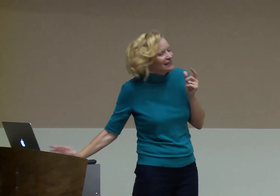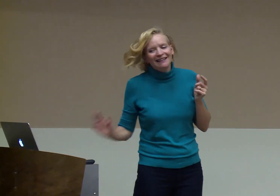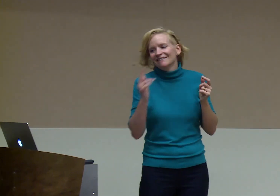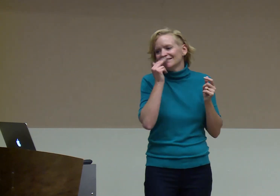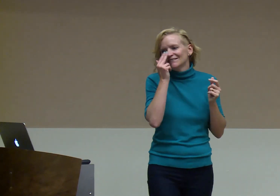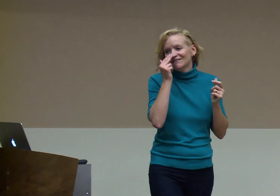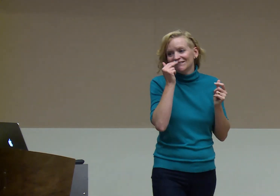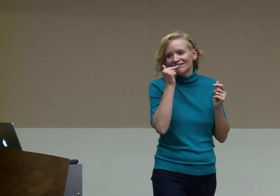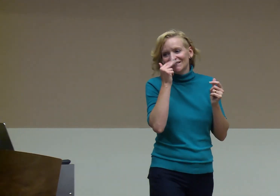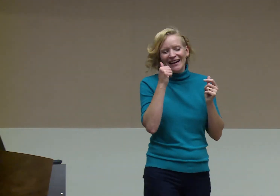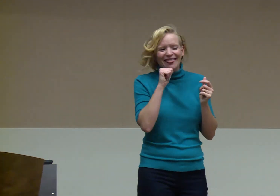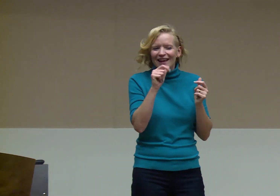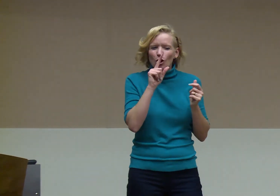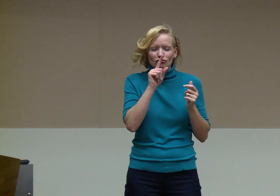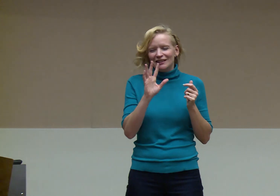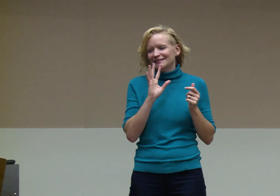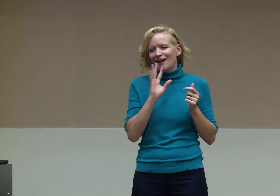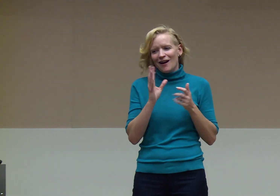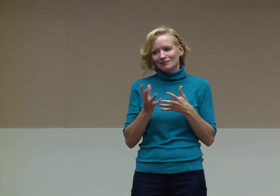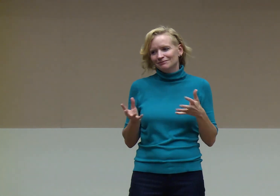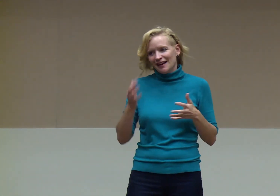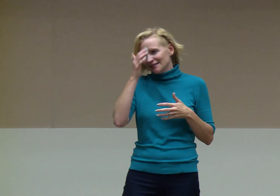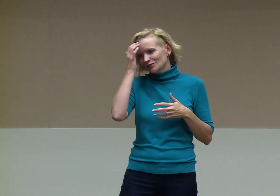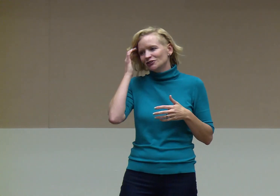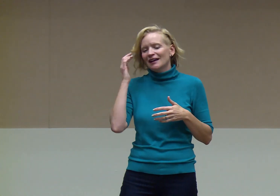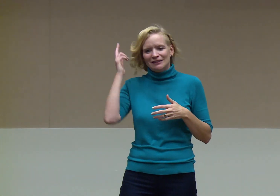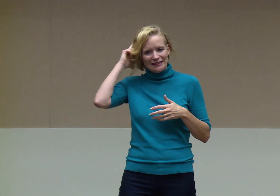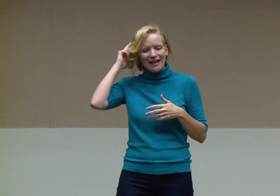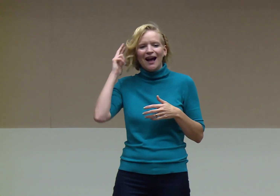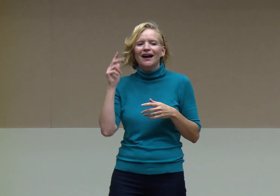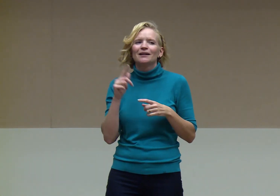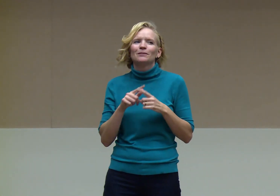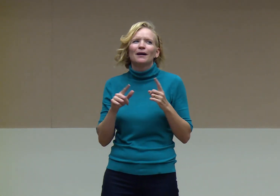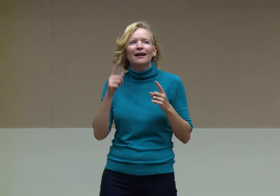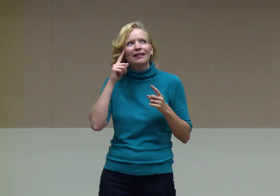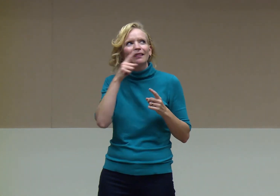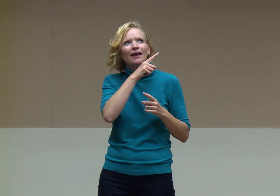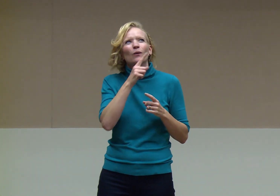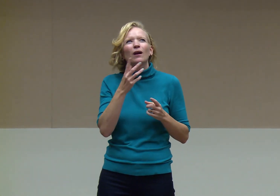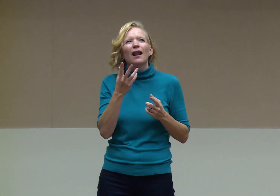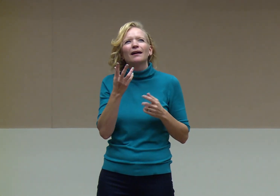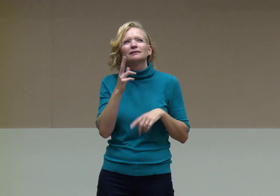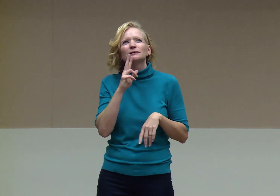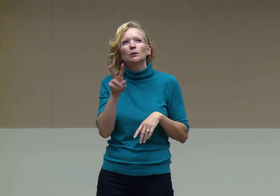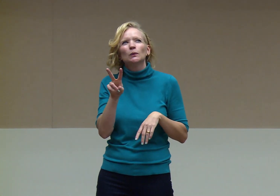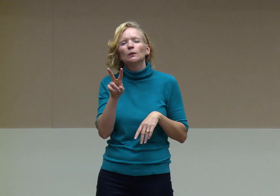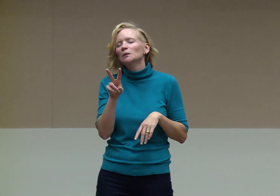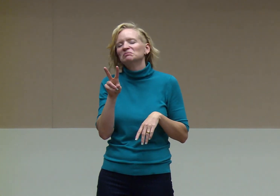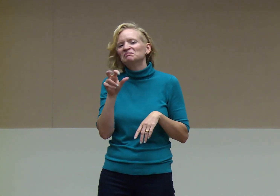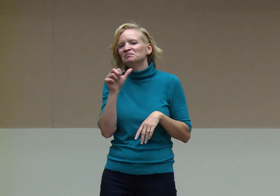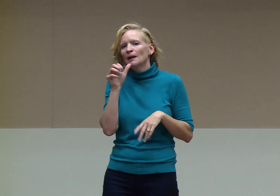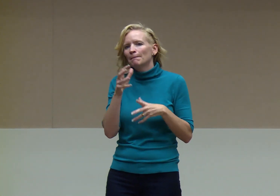Heh. Cute, right? They don't speak much. They are implanted. But I want to say that they are maybe 2,